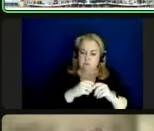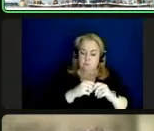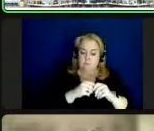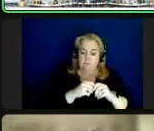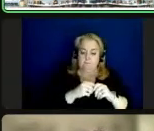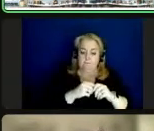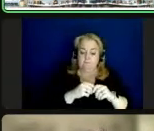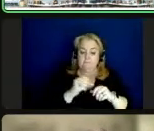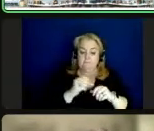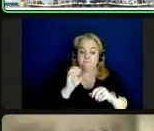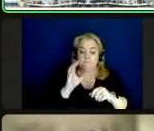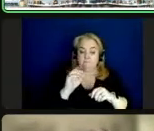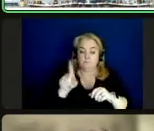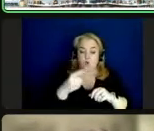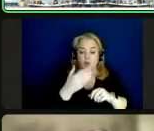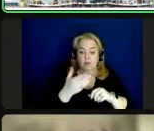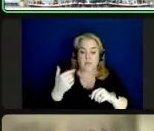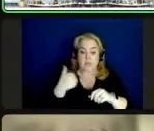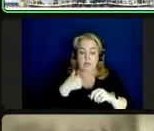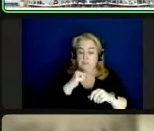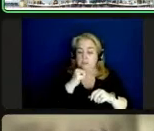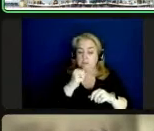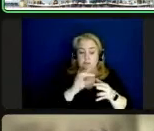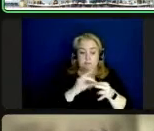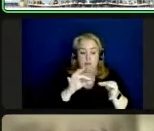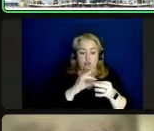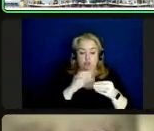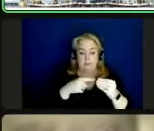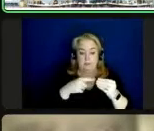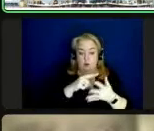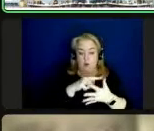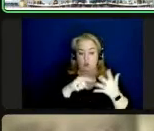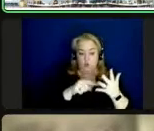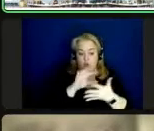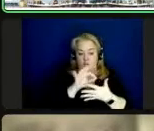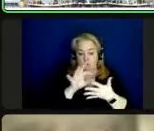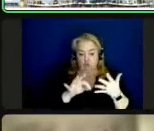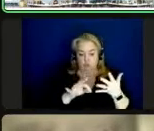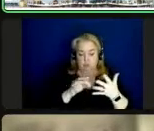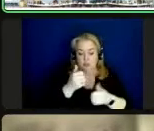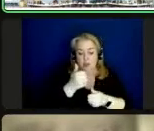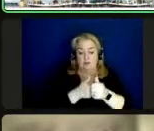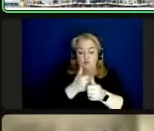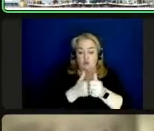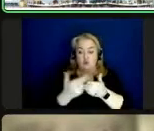THE GENERAL QUESTION PORTION OF